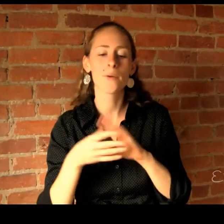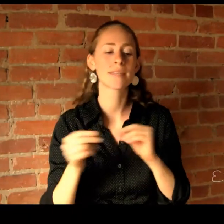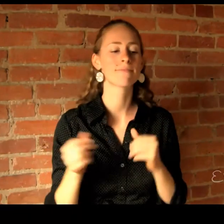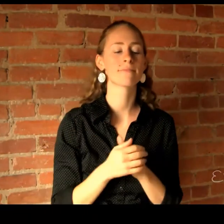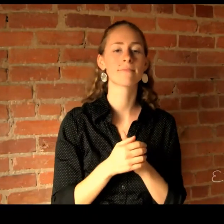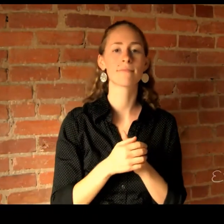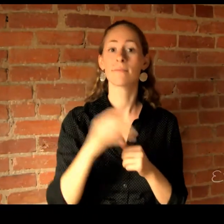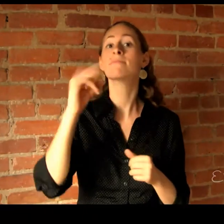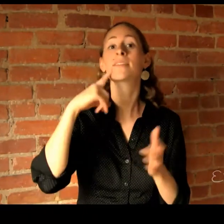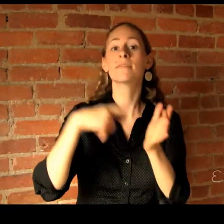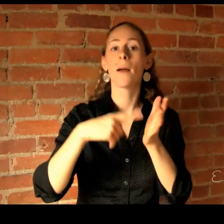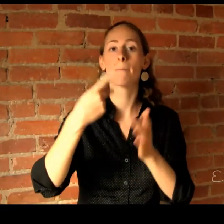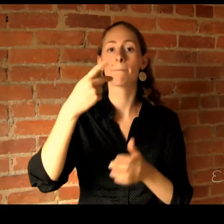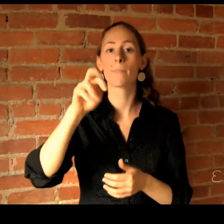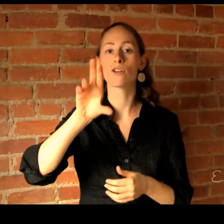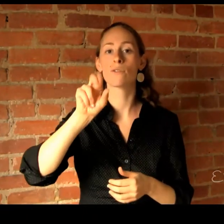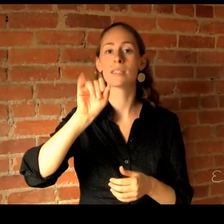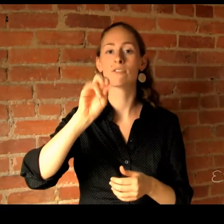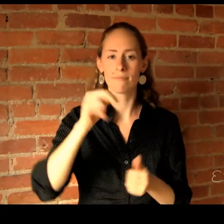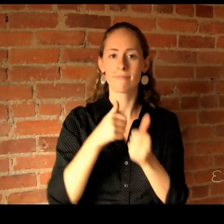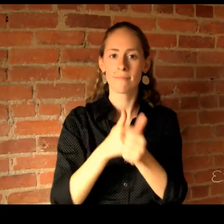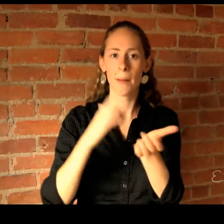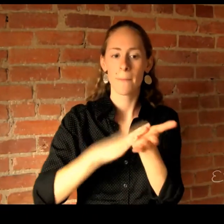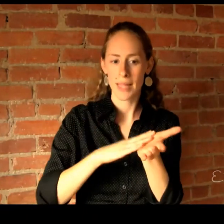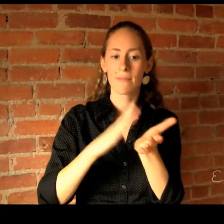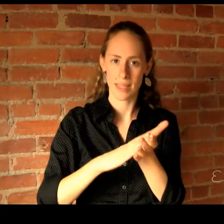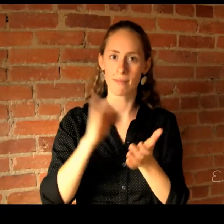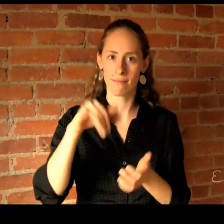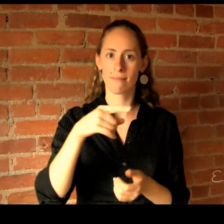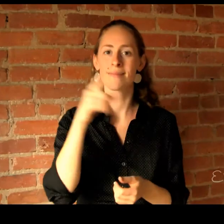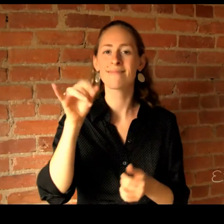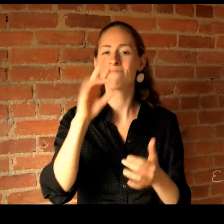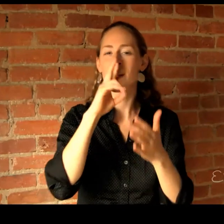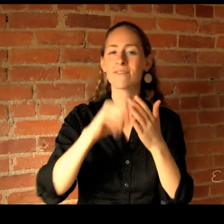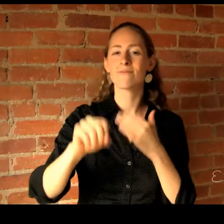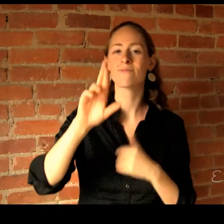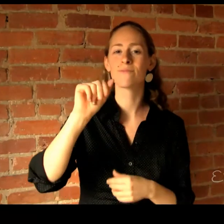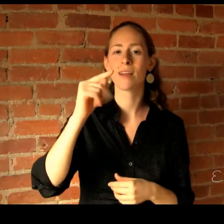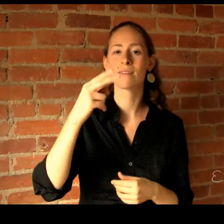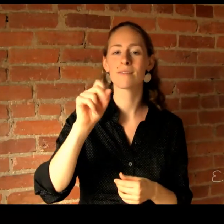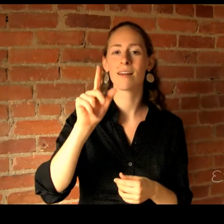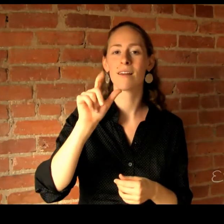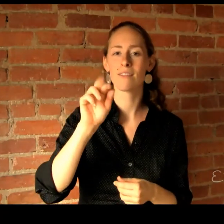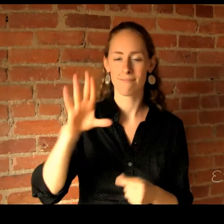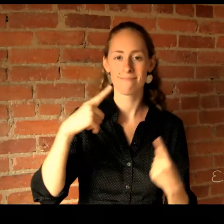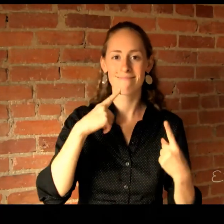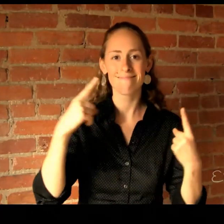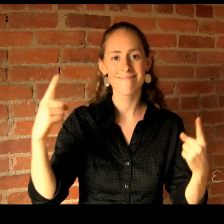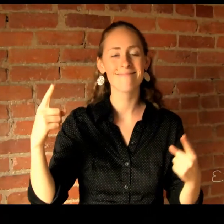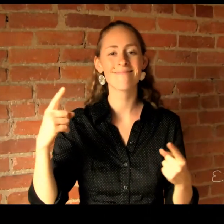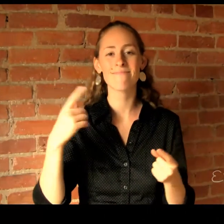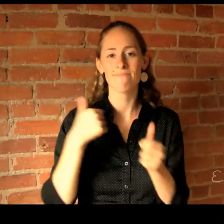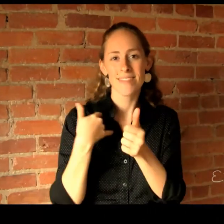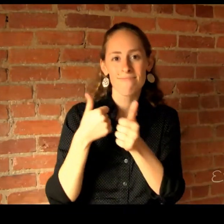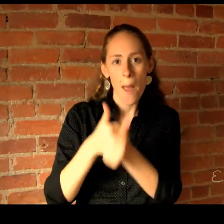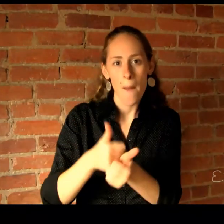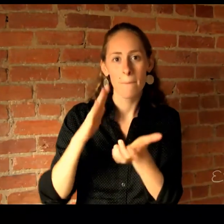stories, and percussion, which is based on rhythms, are some of the ways. Rathskellar, a Deaf musical group, is well-known for its use of percussion in ASL such as sharing their